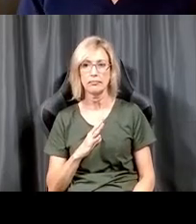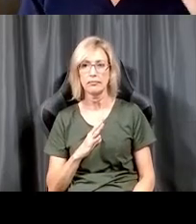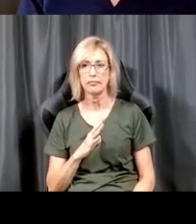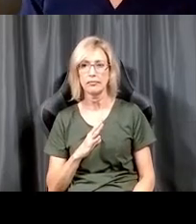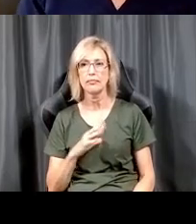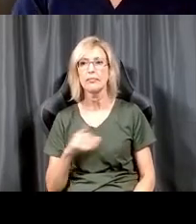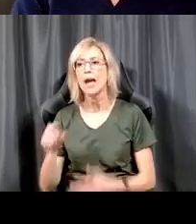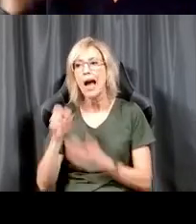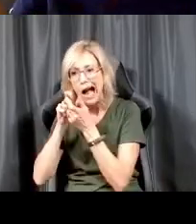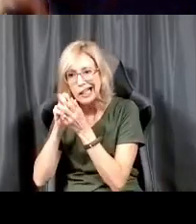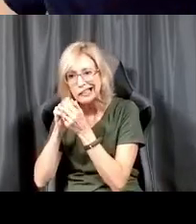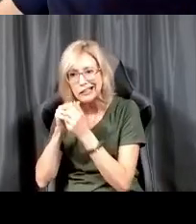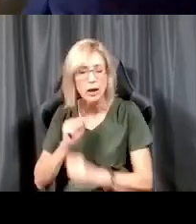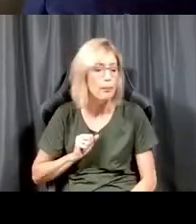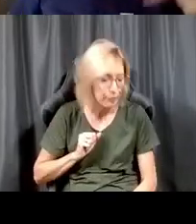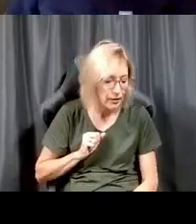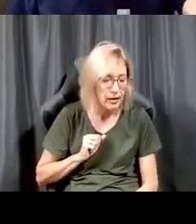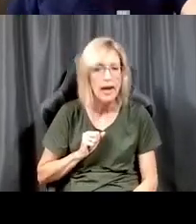If they have to spit it out. Eventfully we work towards swallowing.